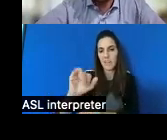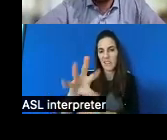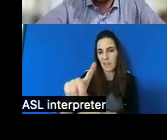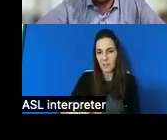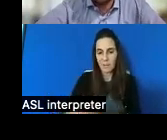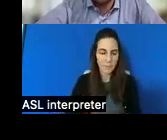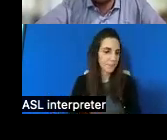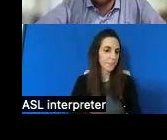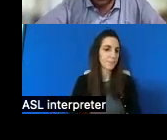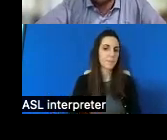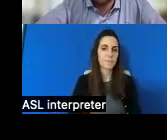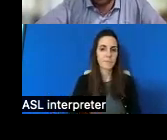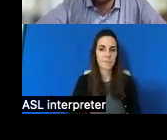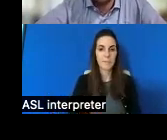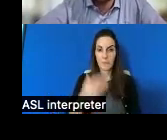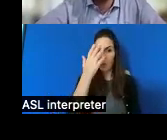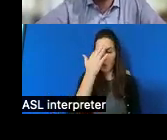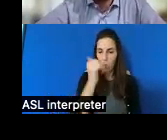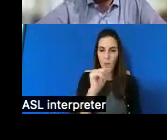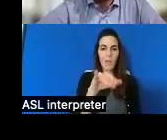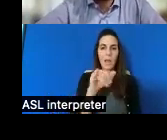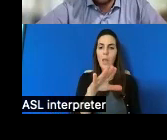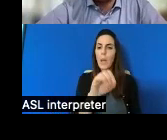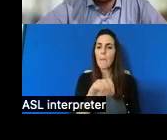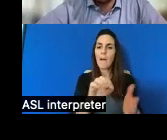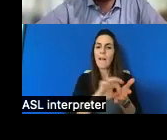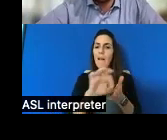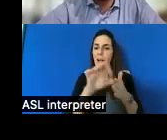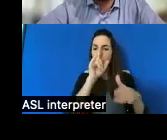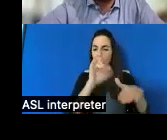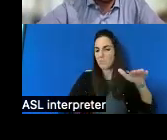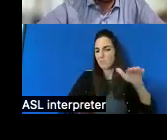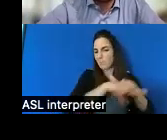um and why is able account capped at 100,000 it's capped at 100,000 because that's how the